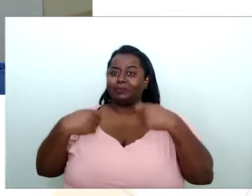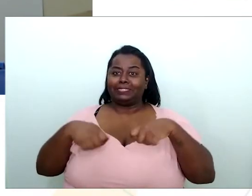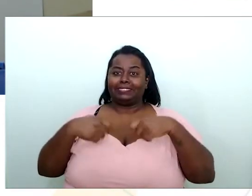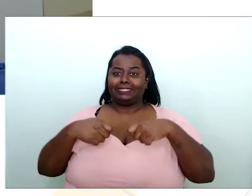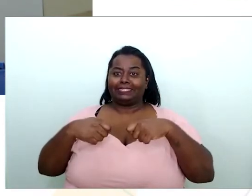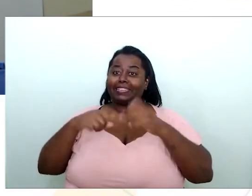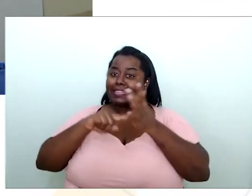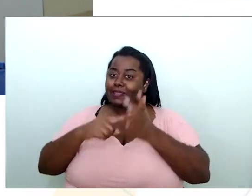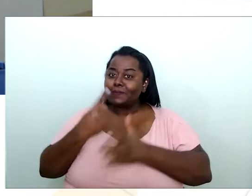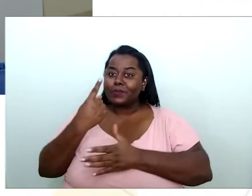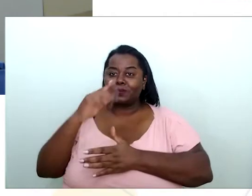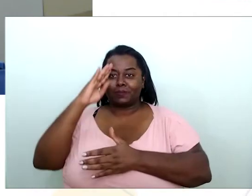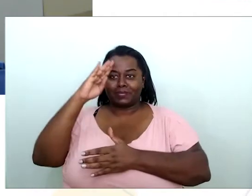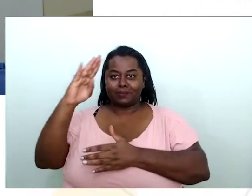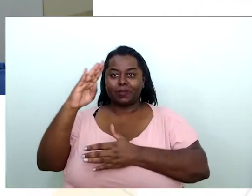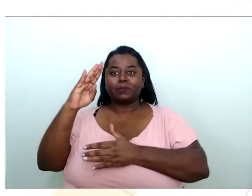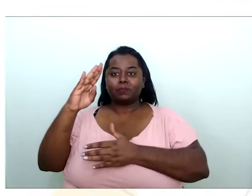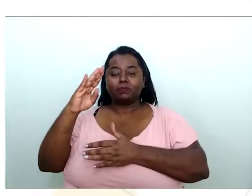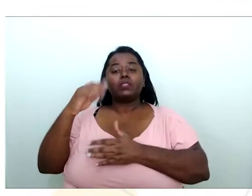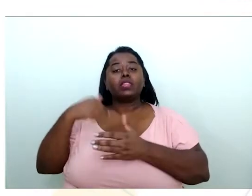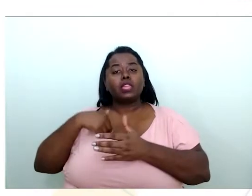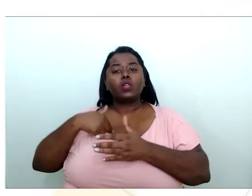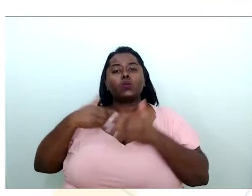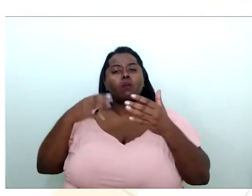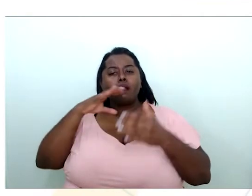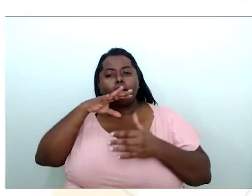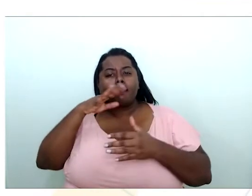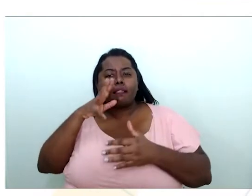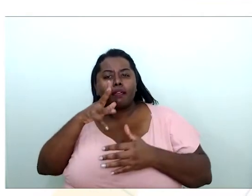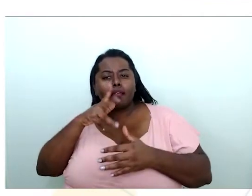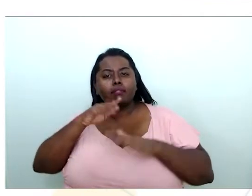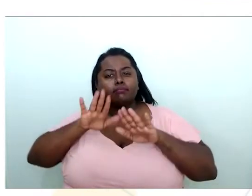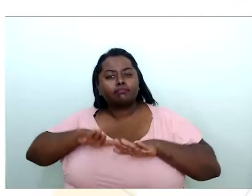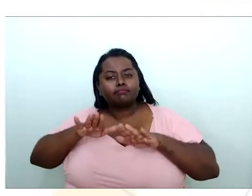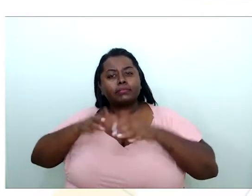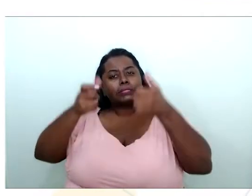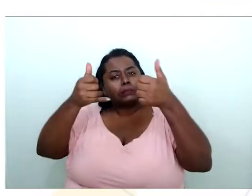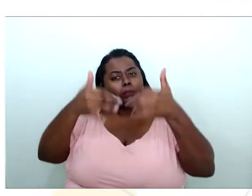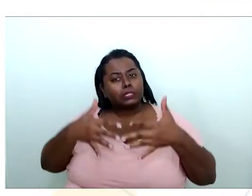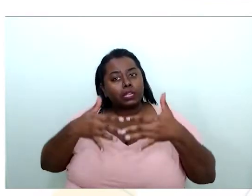the nub. Let me go be slowly placing students and teachers into an uncharted